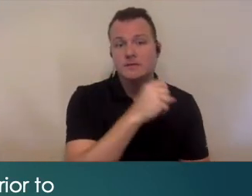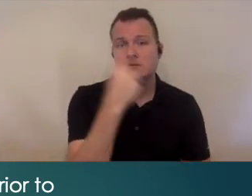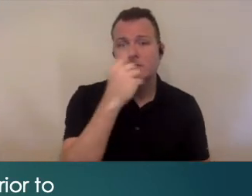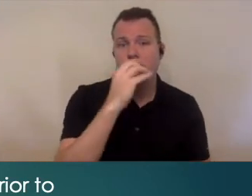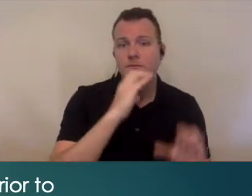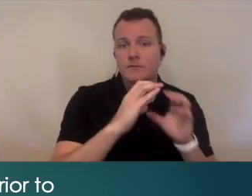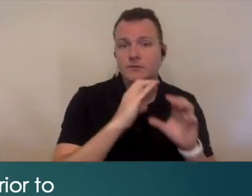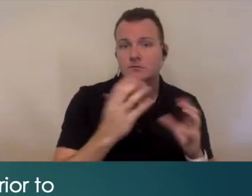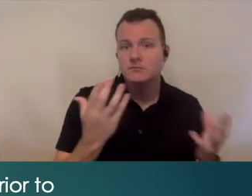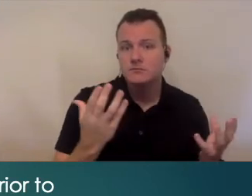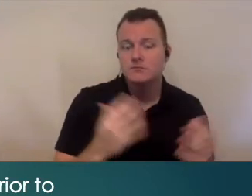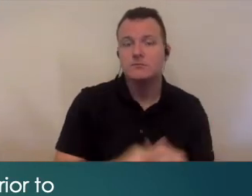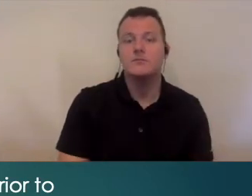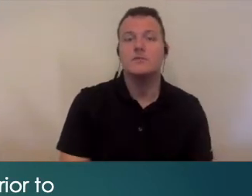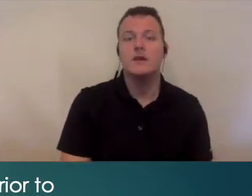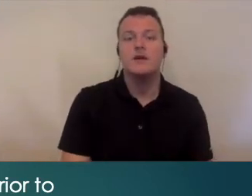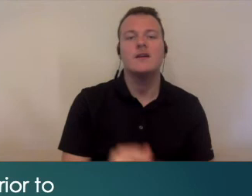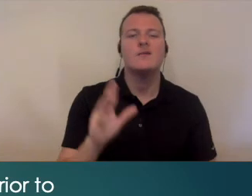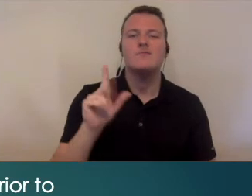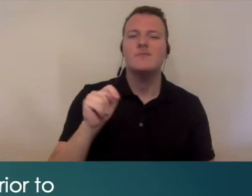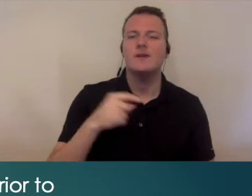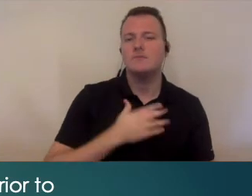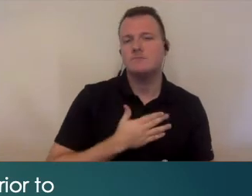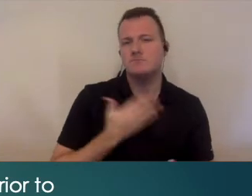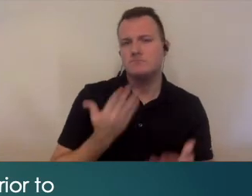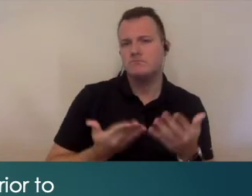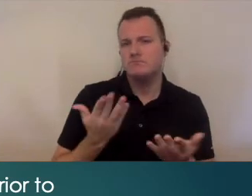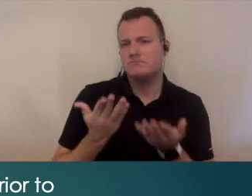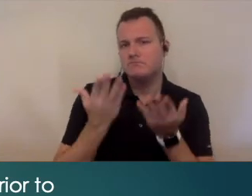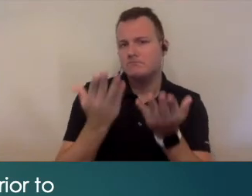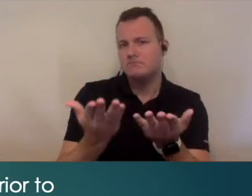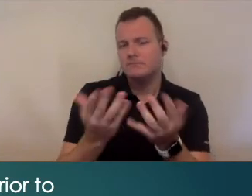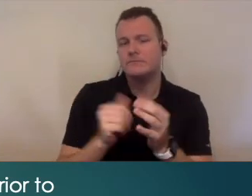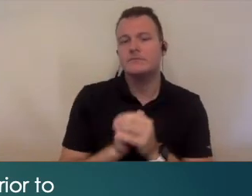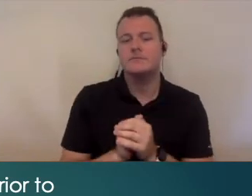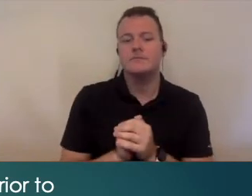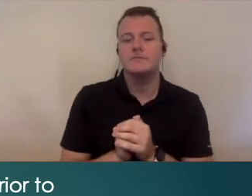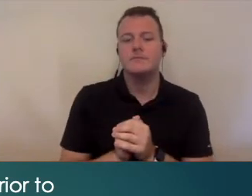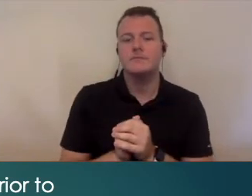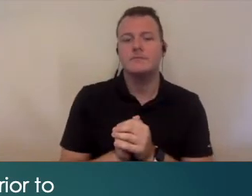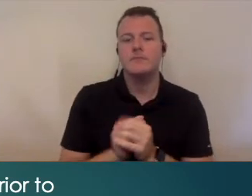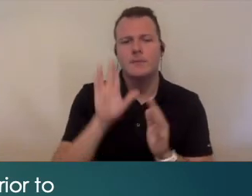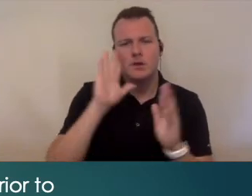communication. But one thing I might suggest is turn it around on you. Maybe